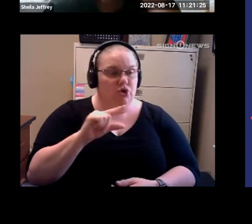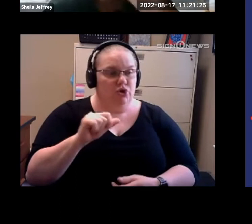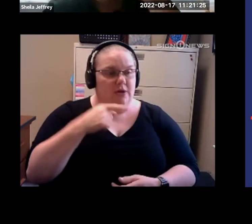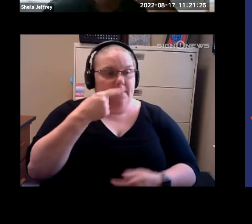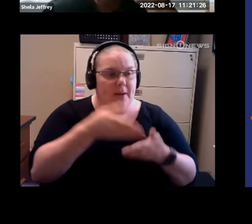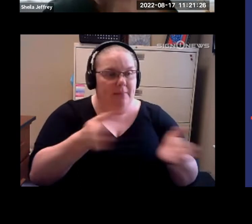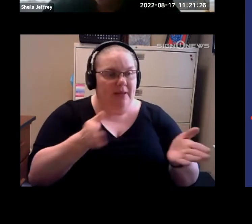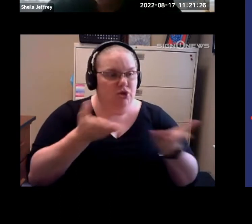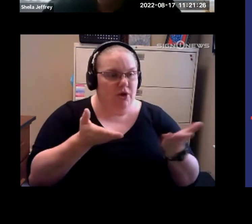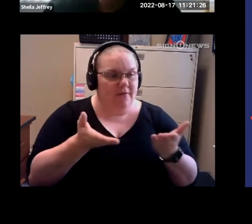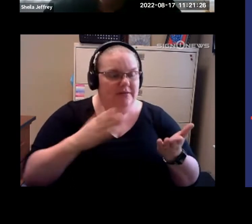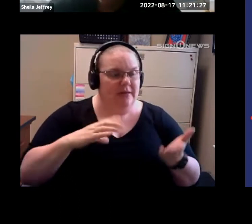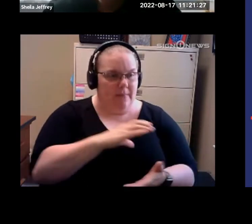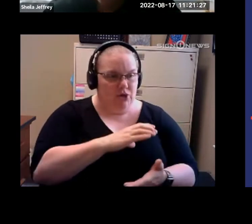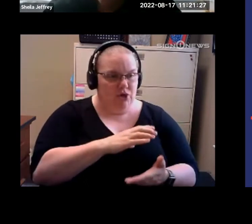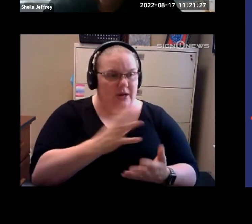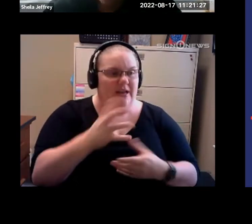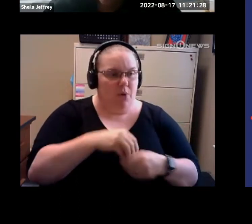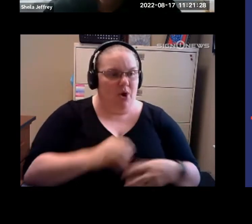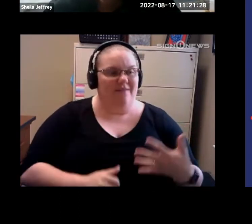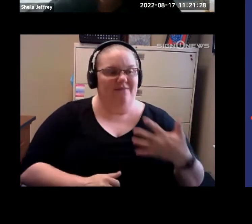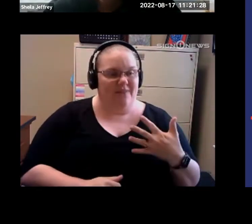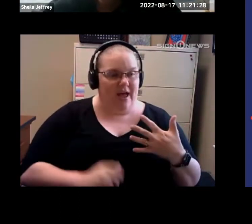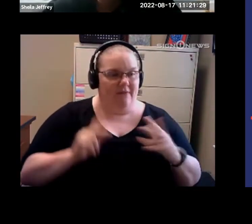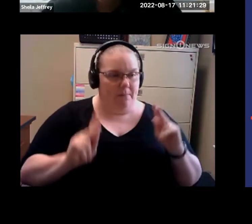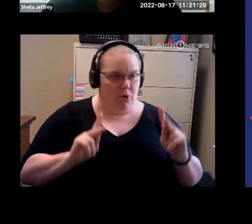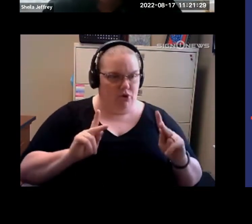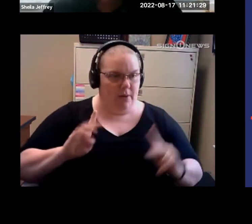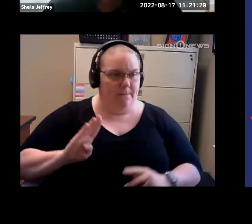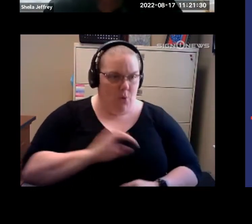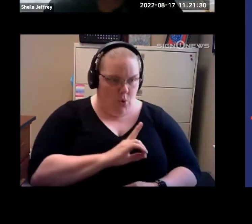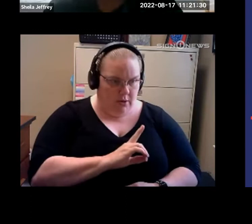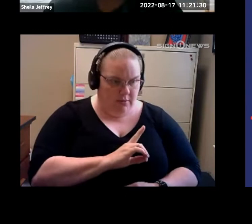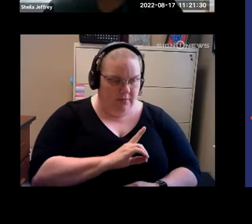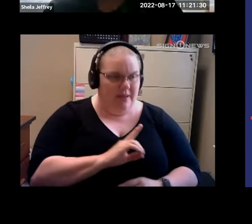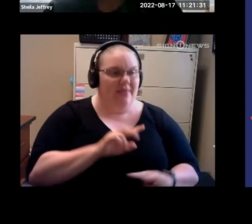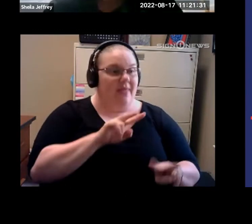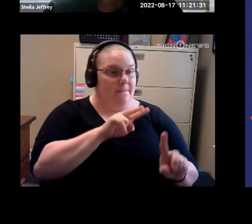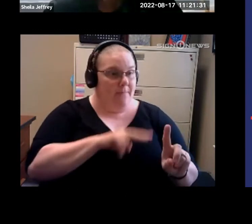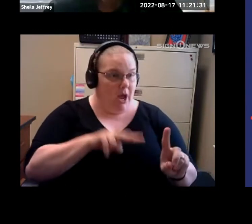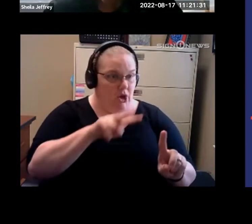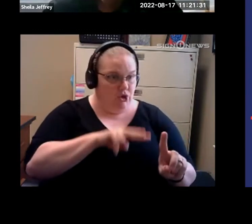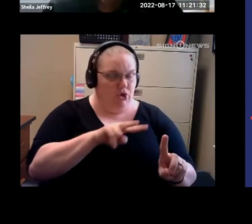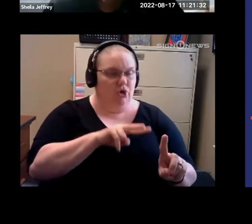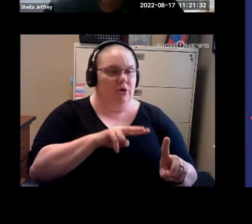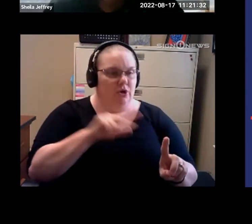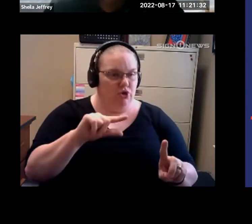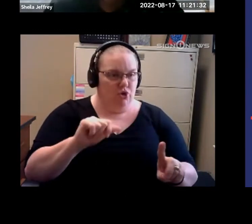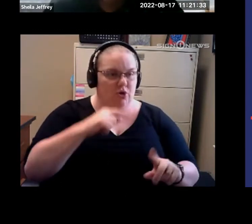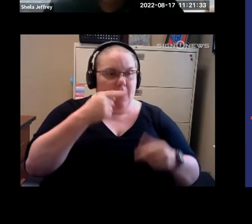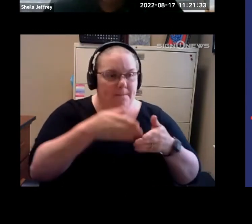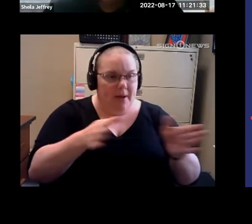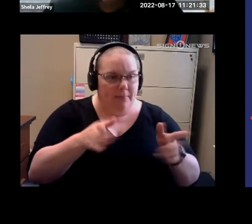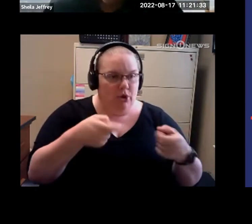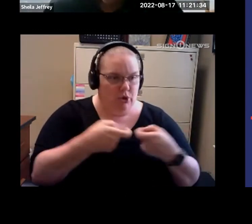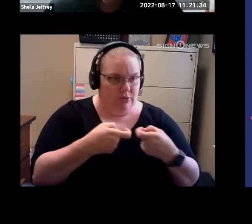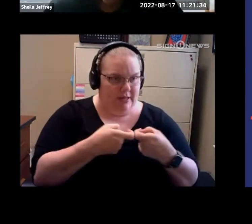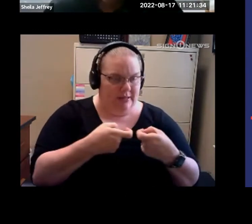Georgia Public Utilities they make sure we receive safety